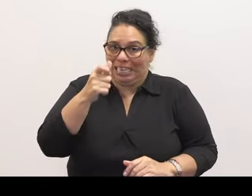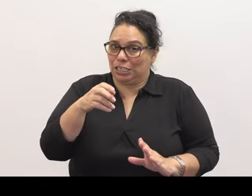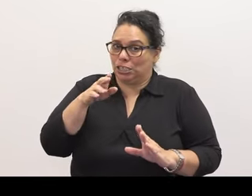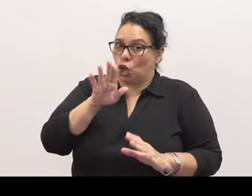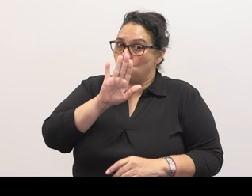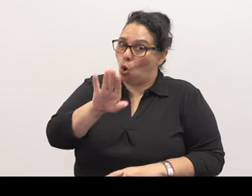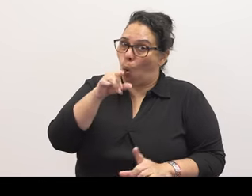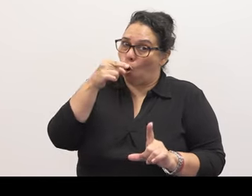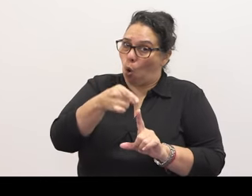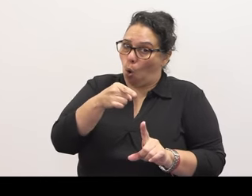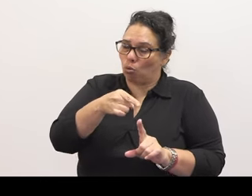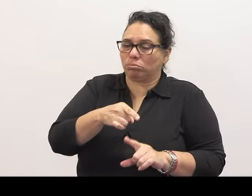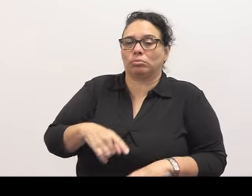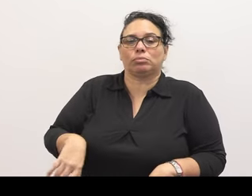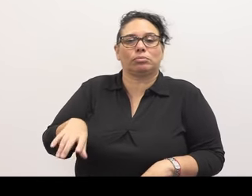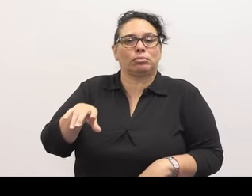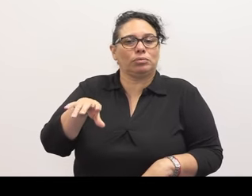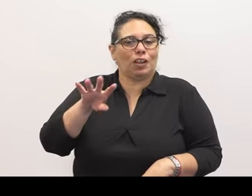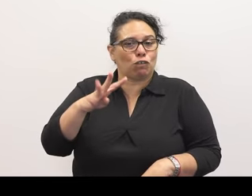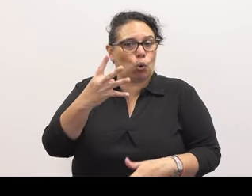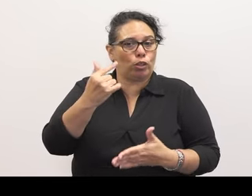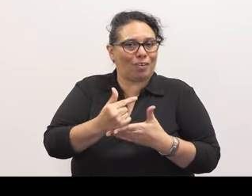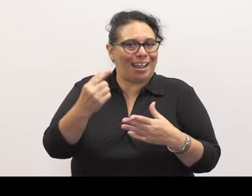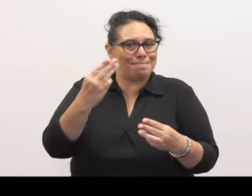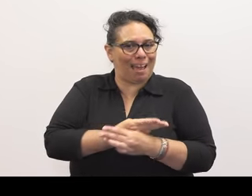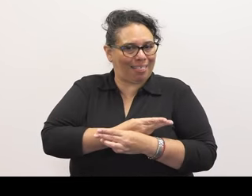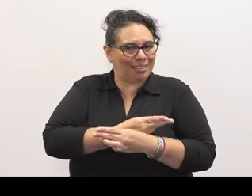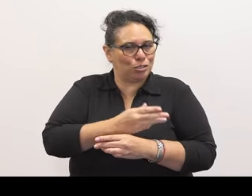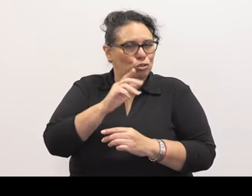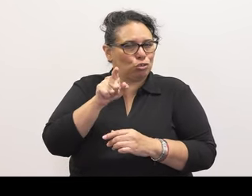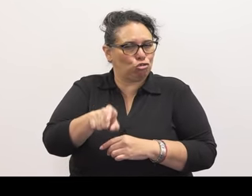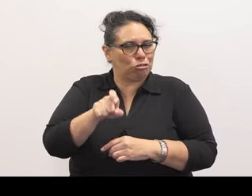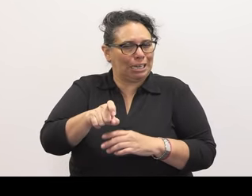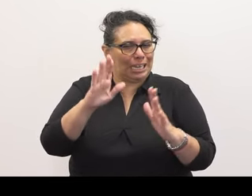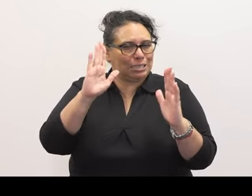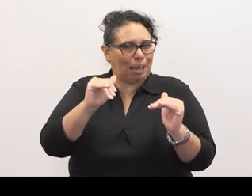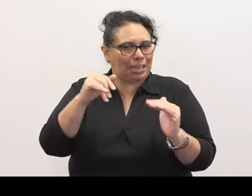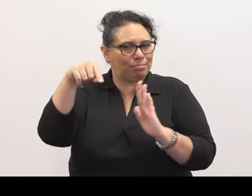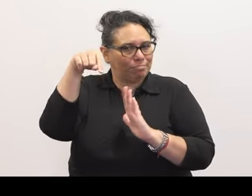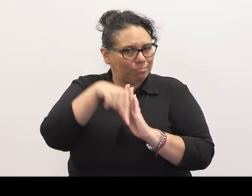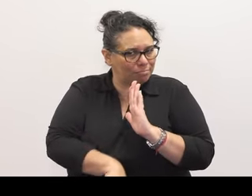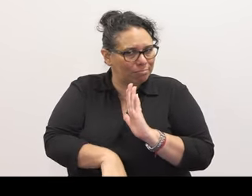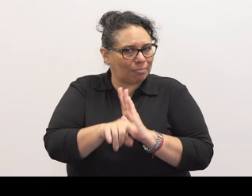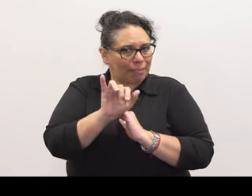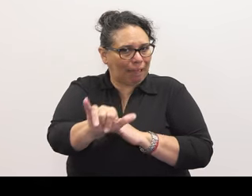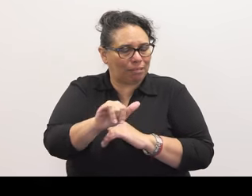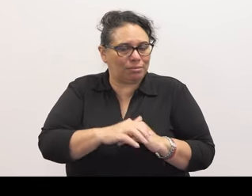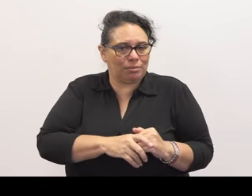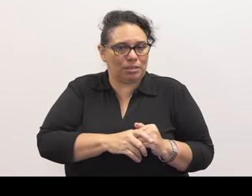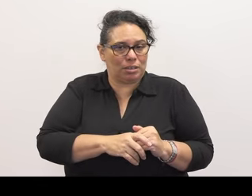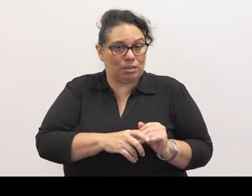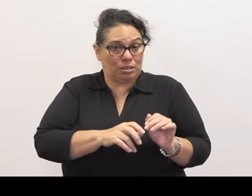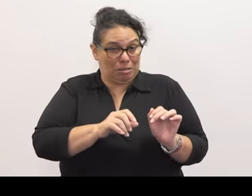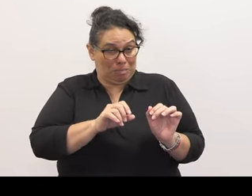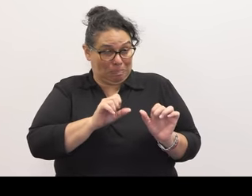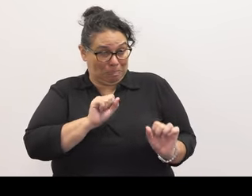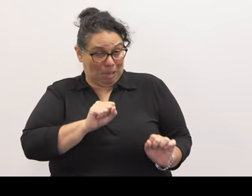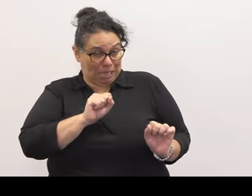you should expect that you're gonna be doing deep dives into fourth grade math. Is it possible that it would become more expansive than that?